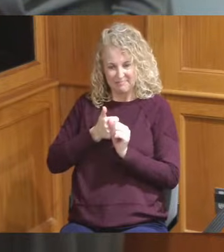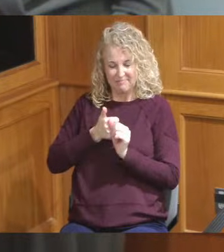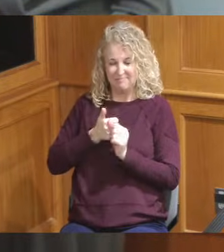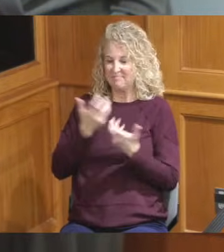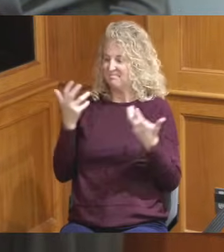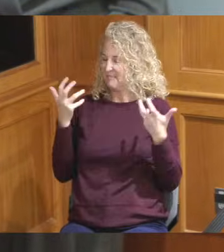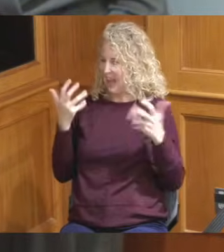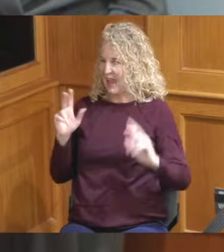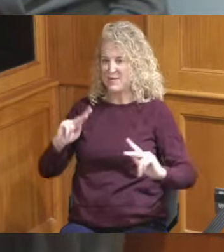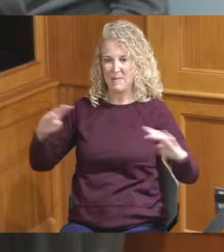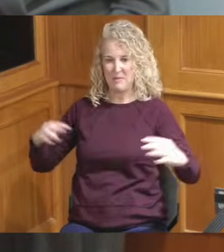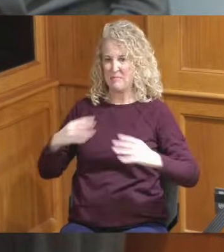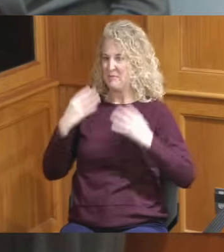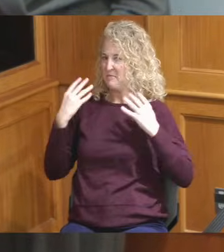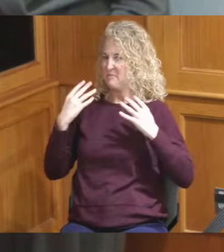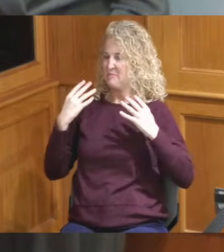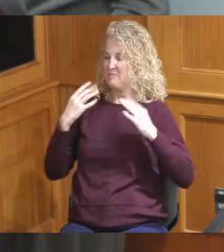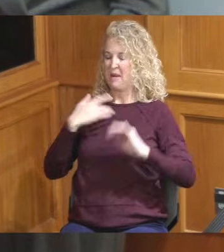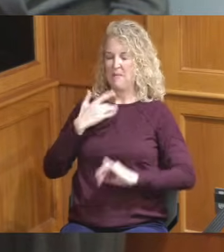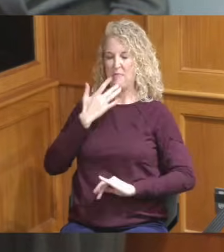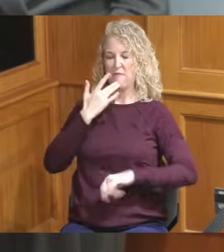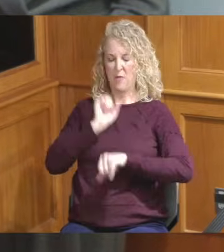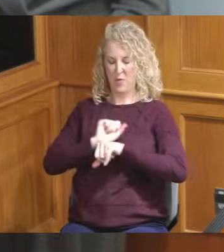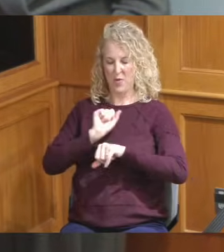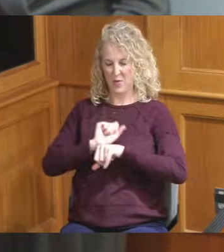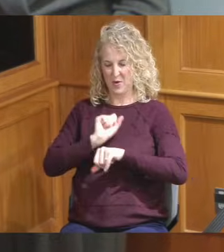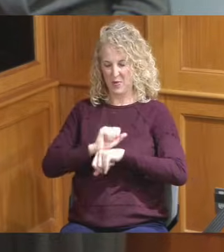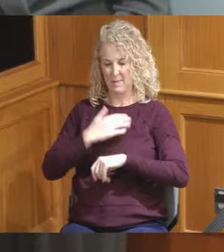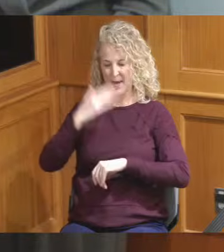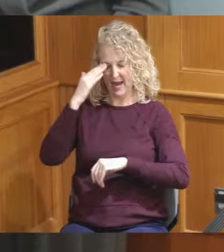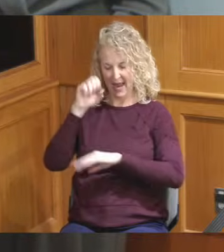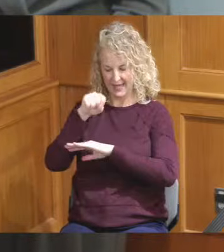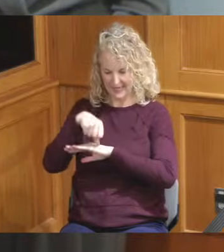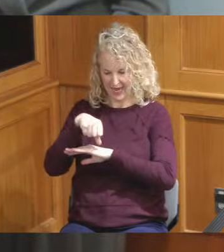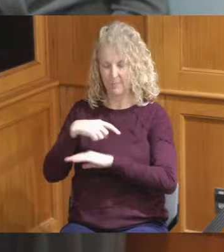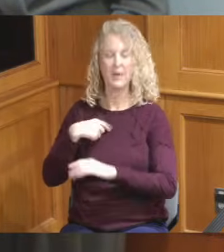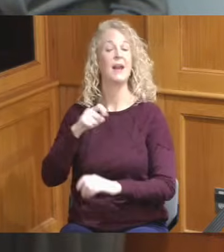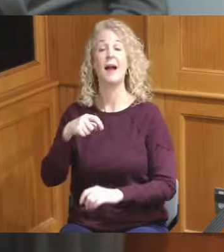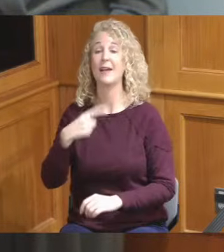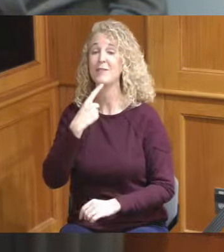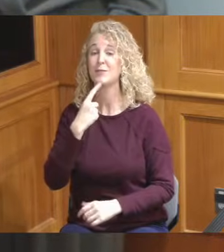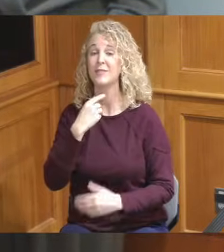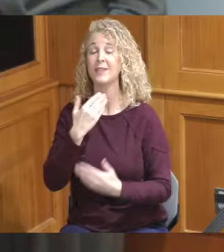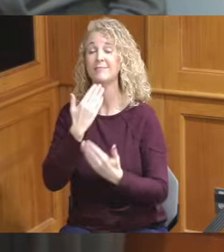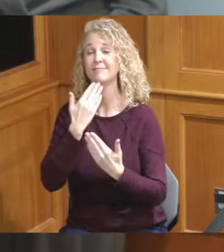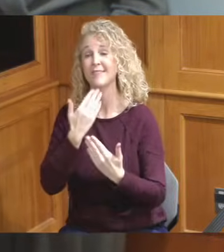out front and just do the work. But I want to say thank you so much. Um, I've been in this community